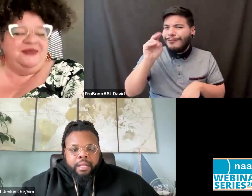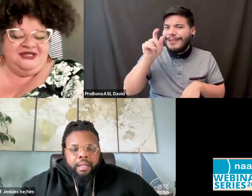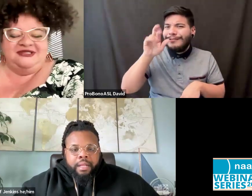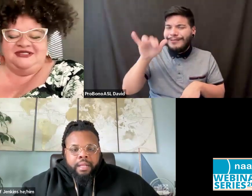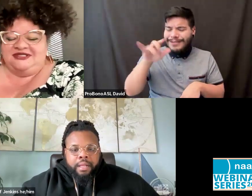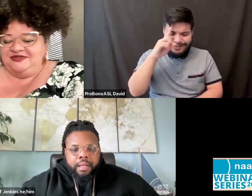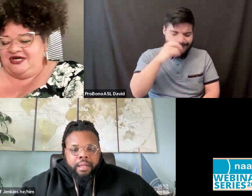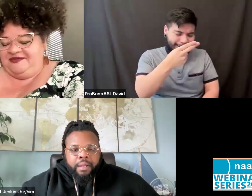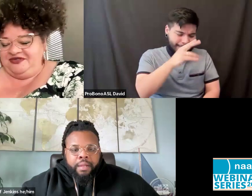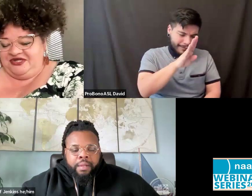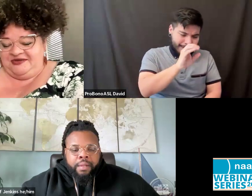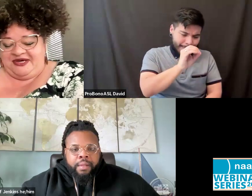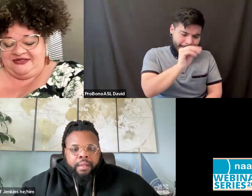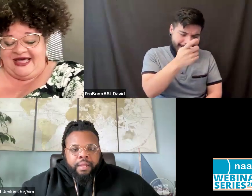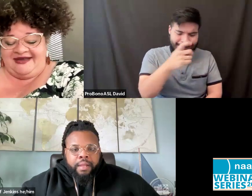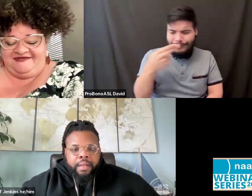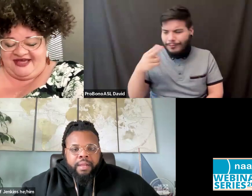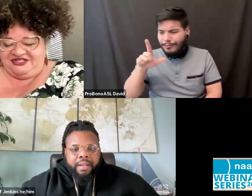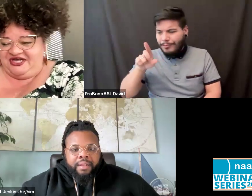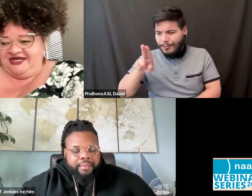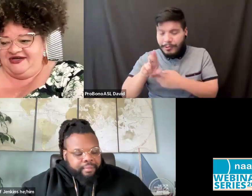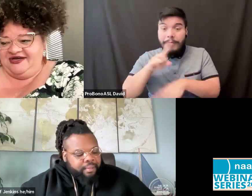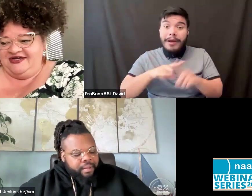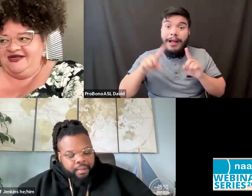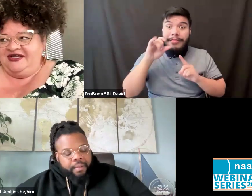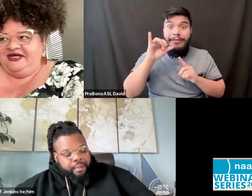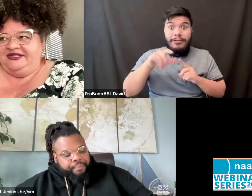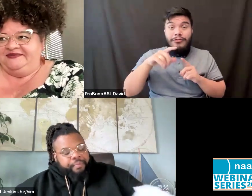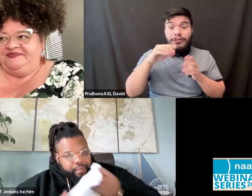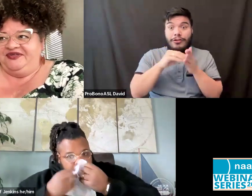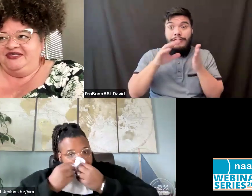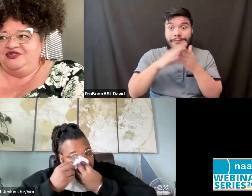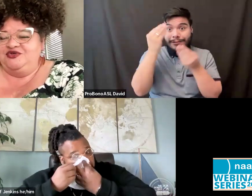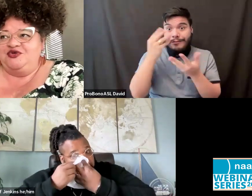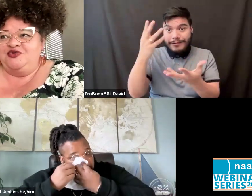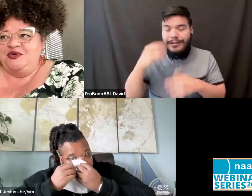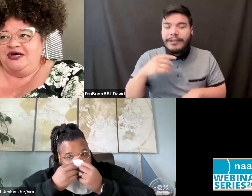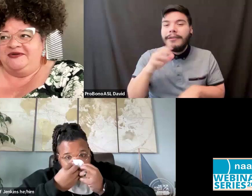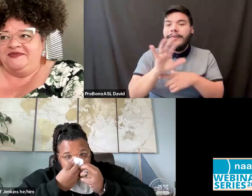but there's there's also a documentary about that fashion icon. Do you